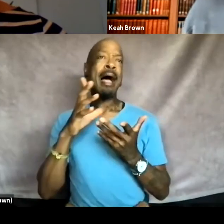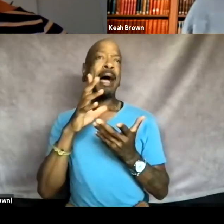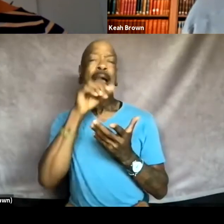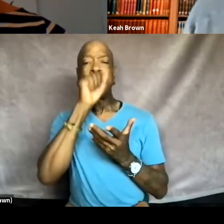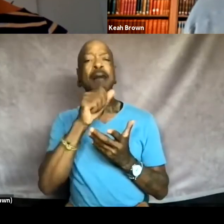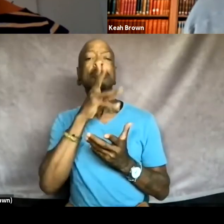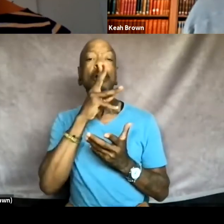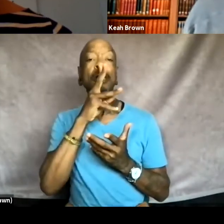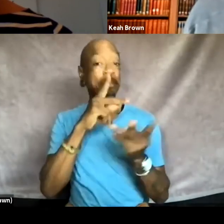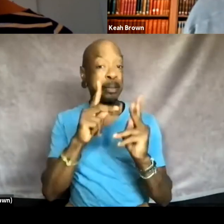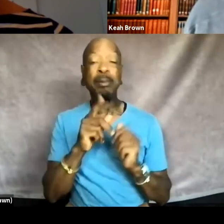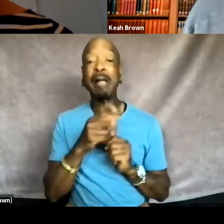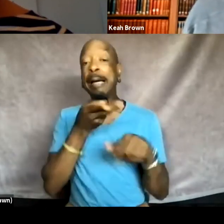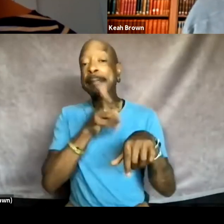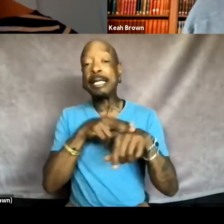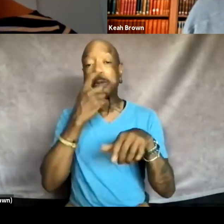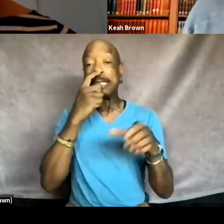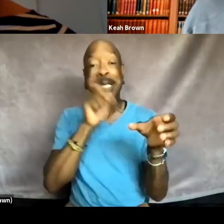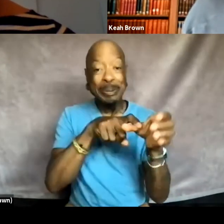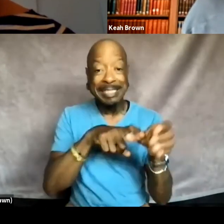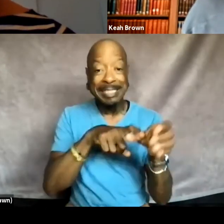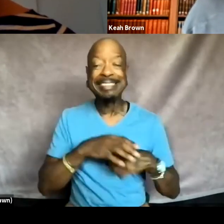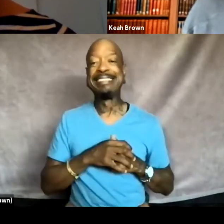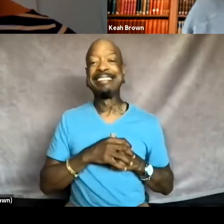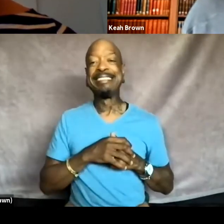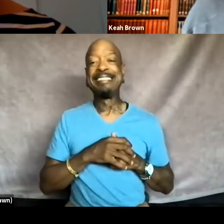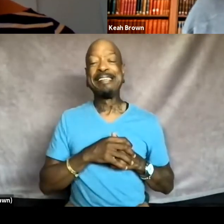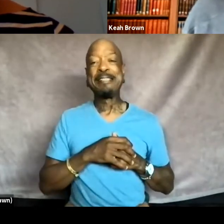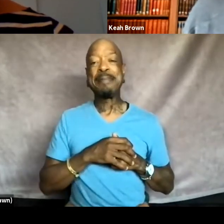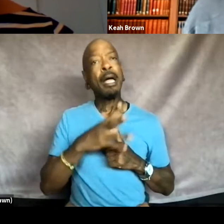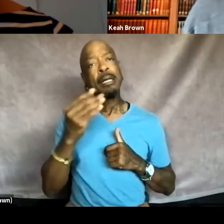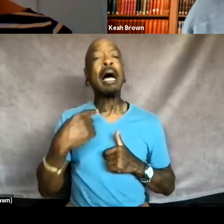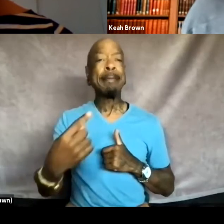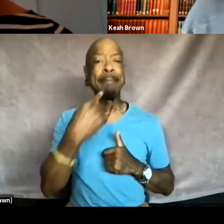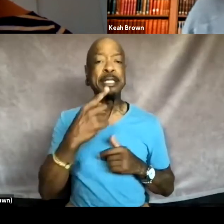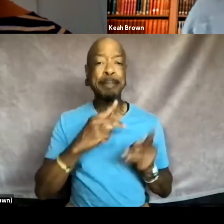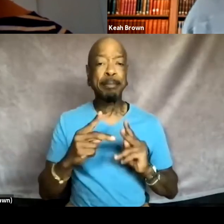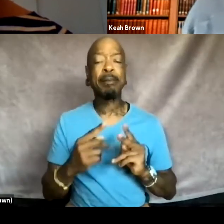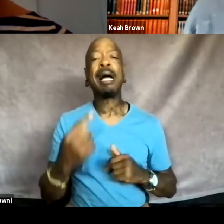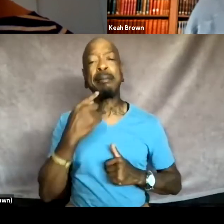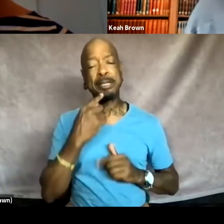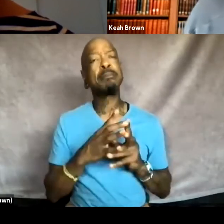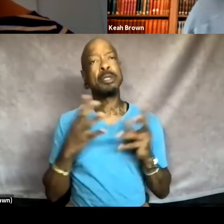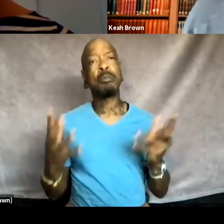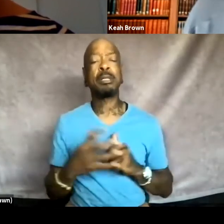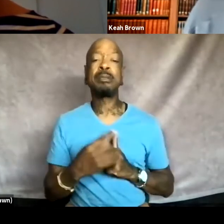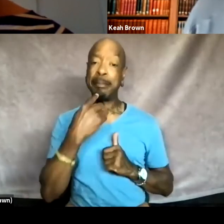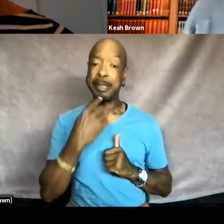Keah Brown: And I miss people I miss them so much I miss my friends I'm a hugger so